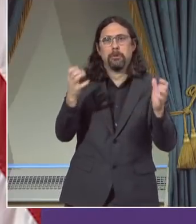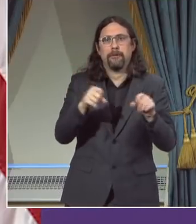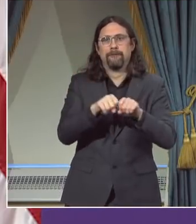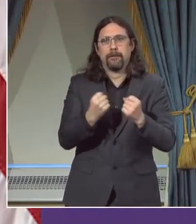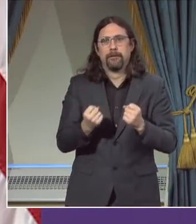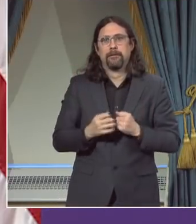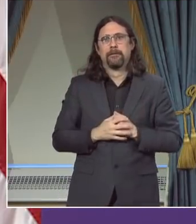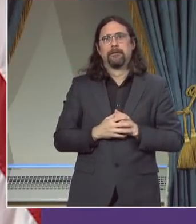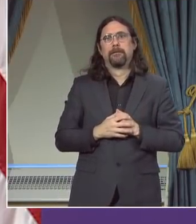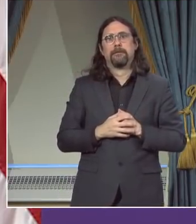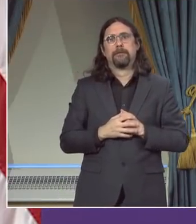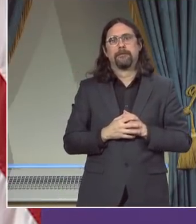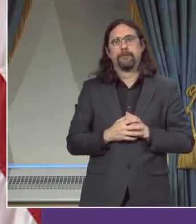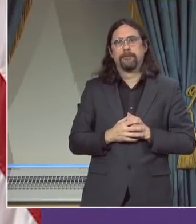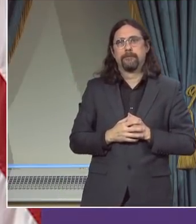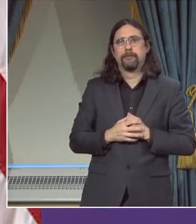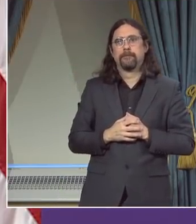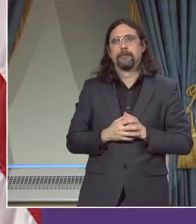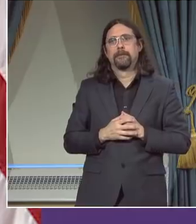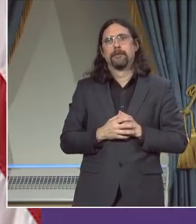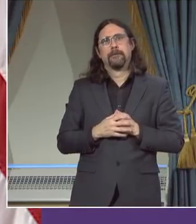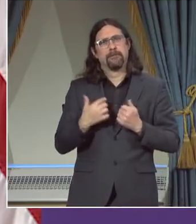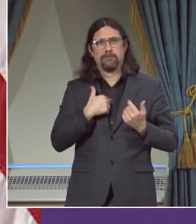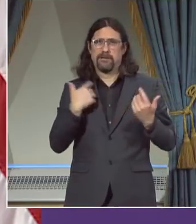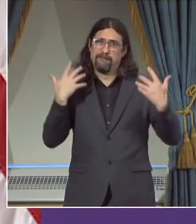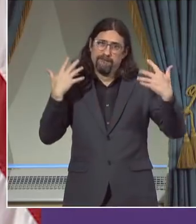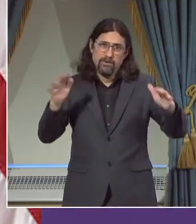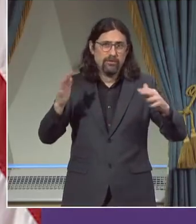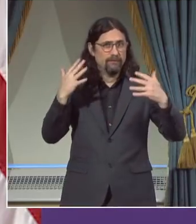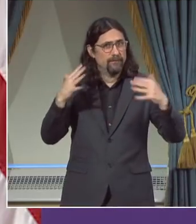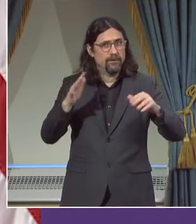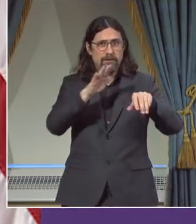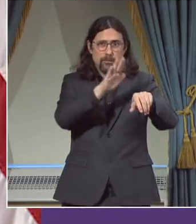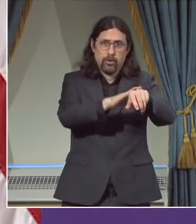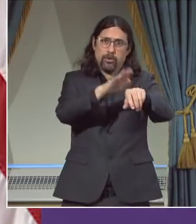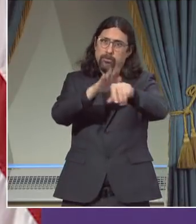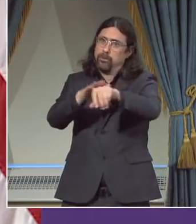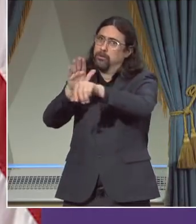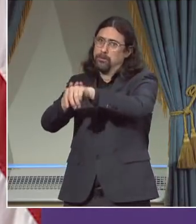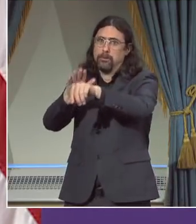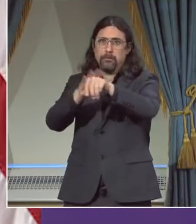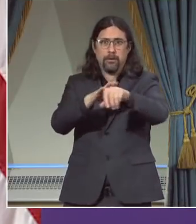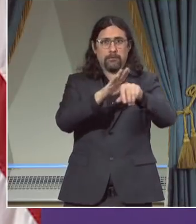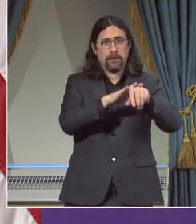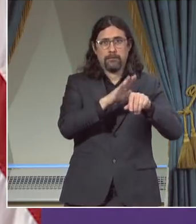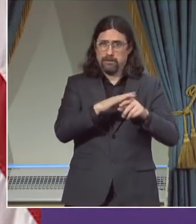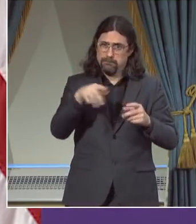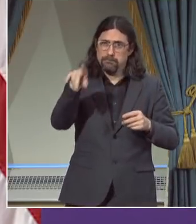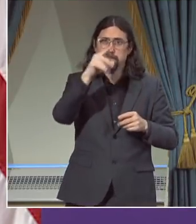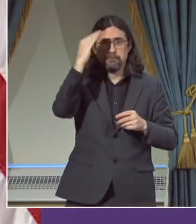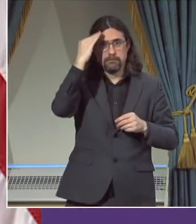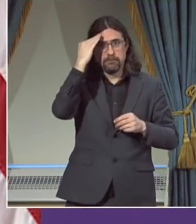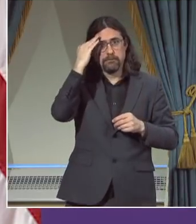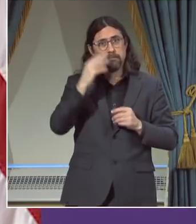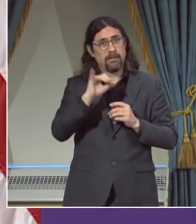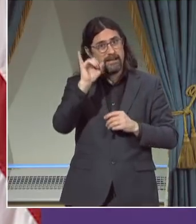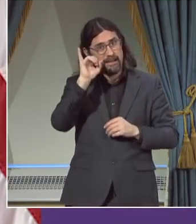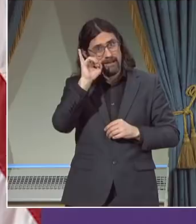SPAEKERS TELLING PEOPLE THE UPDATE, ALL THAT. NOW IT'S AS SIMPLES A THIS. IF SOMEONE IS TOLD BY AN